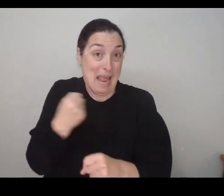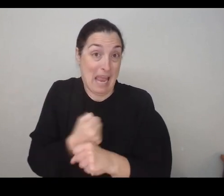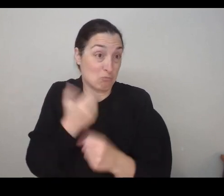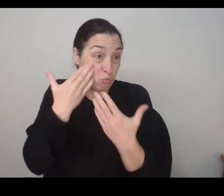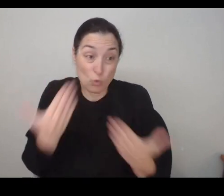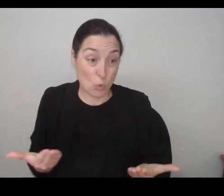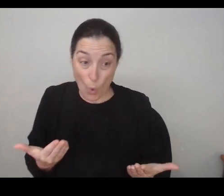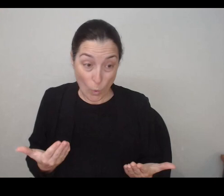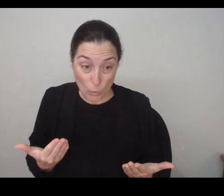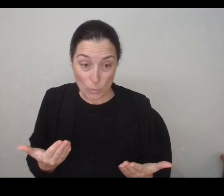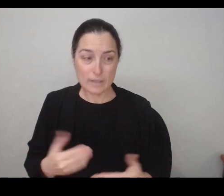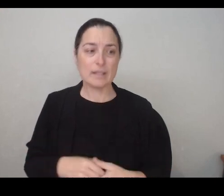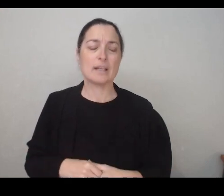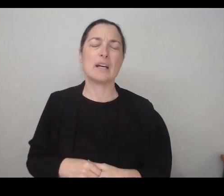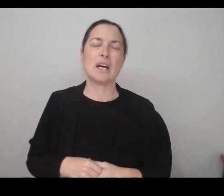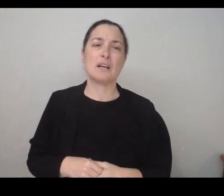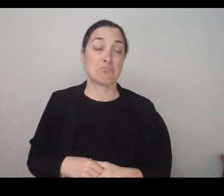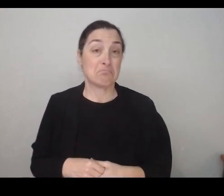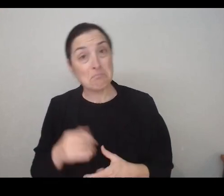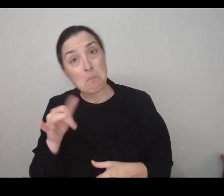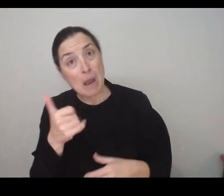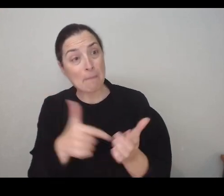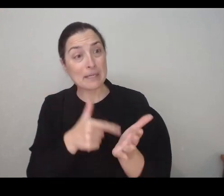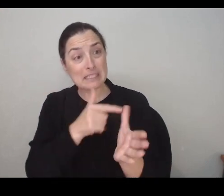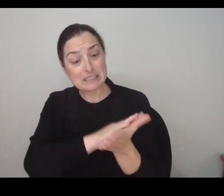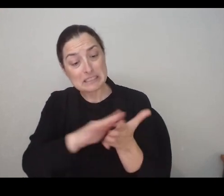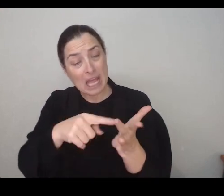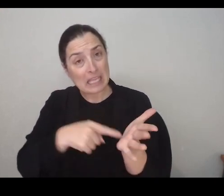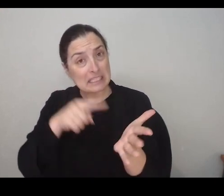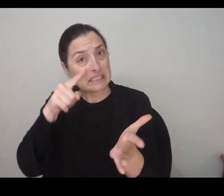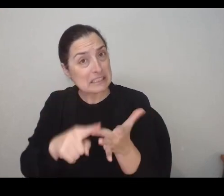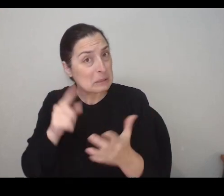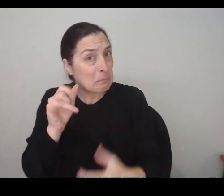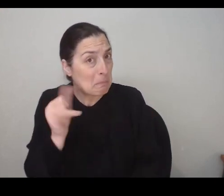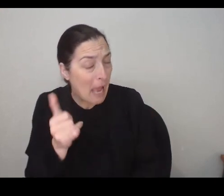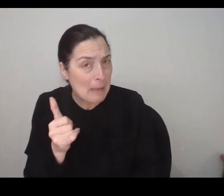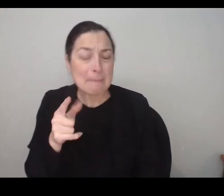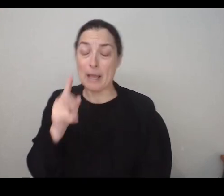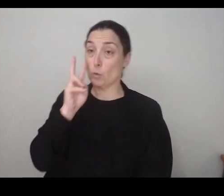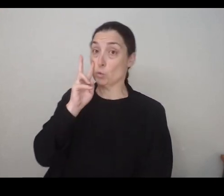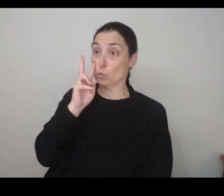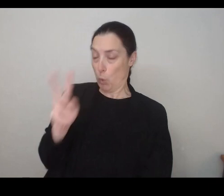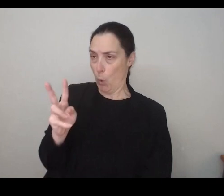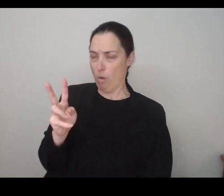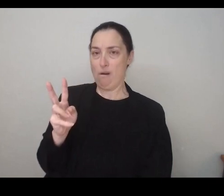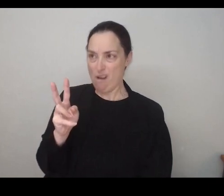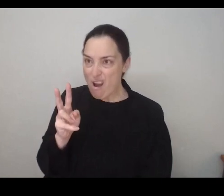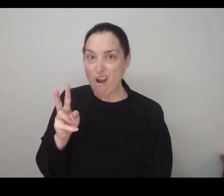but perhaps in Tahiti, perhaps in Tahiti. But when he saw it, I mean he believed it was the last painting made by Gauguin